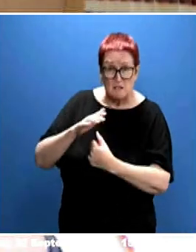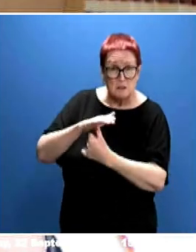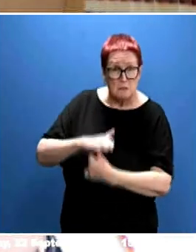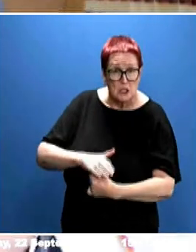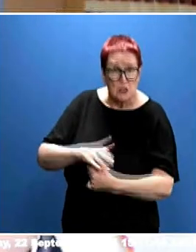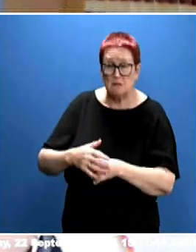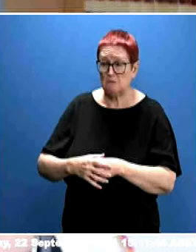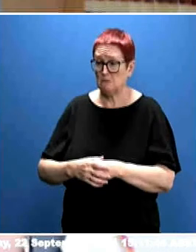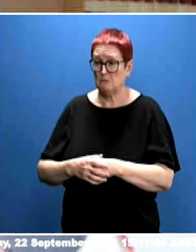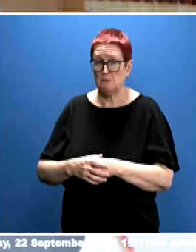beginning and at the end of the placement.